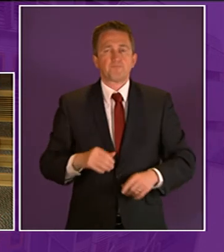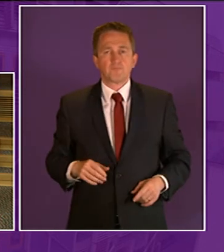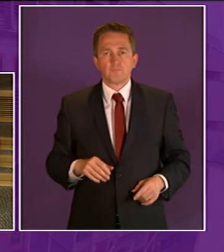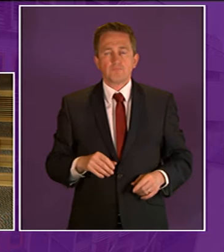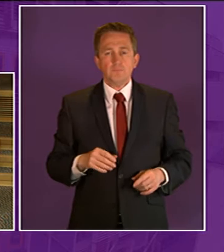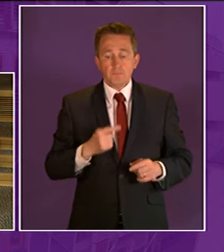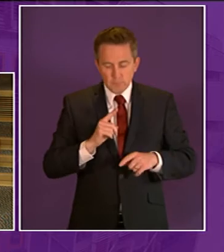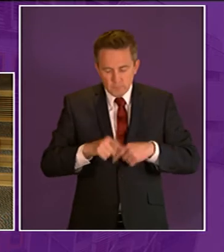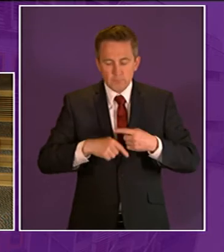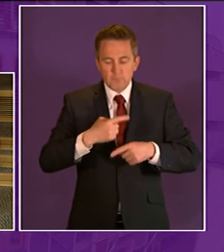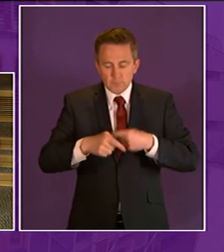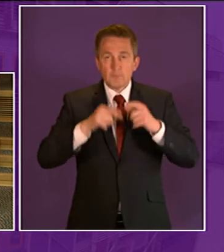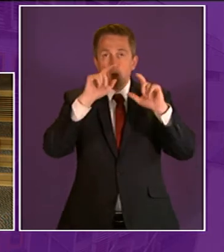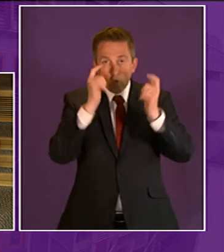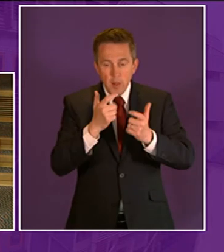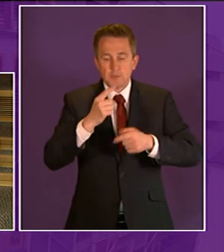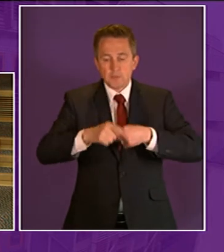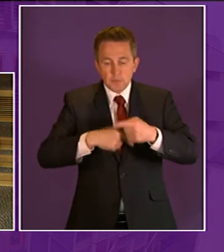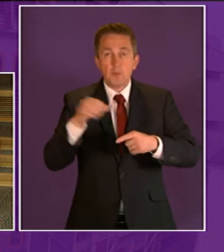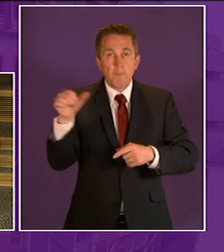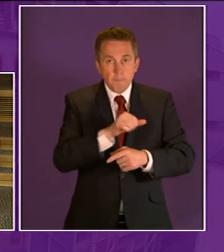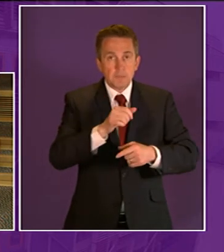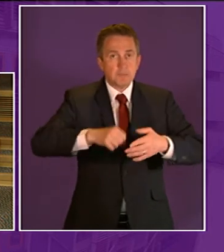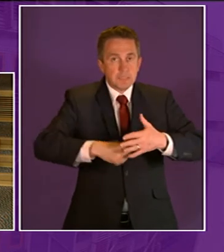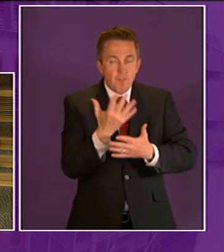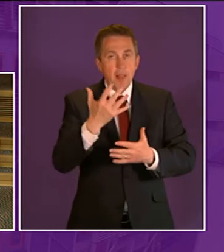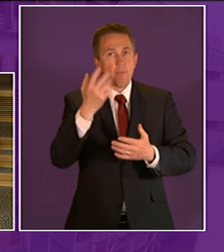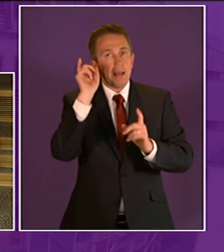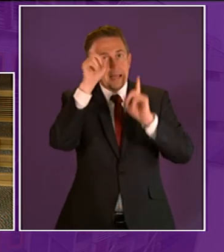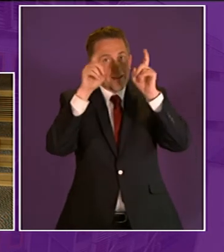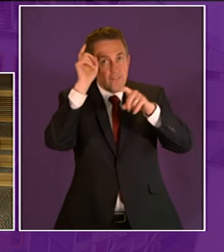Our colleges must continue to develop and innovate to deliver the type of learning that